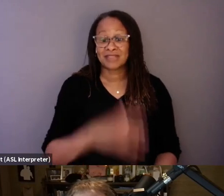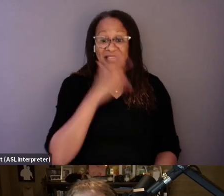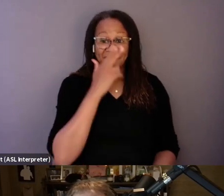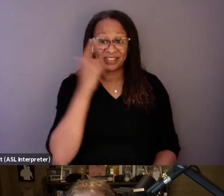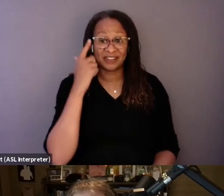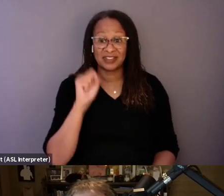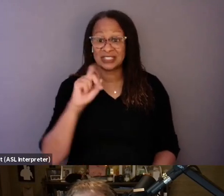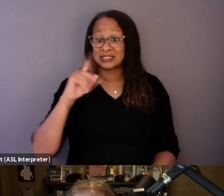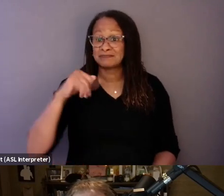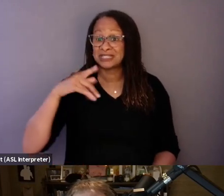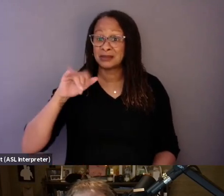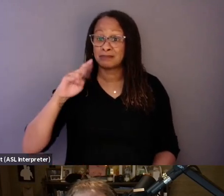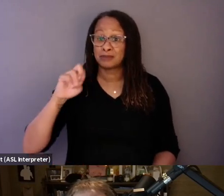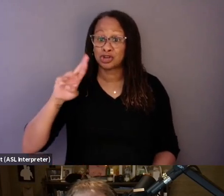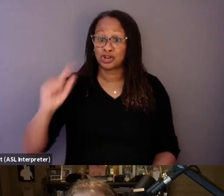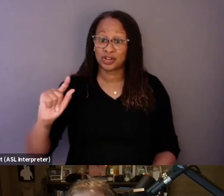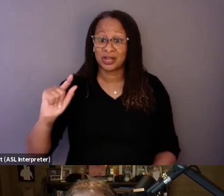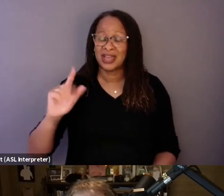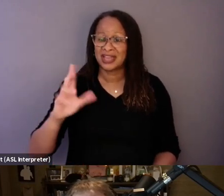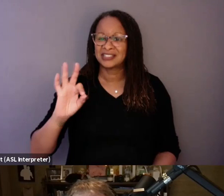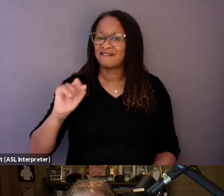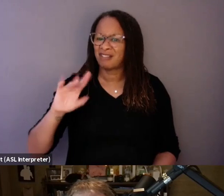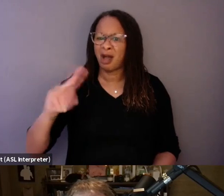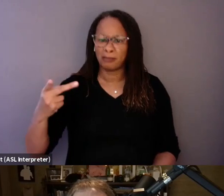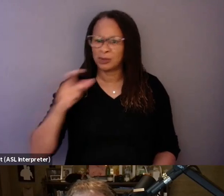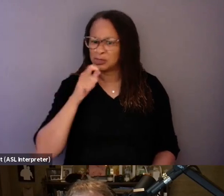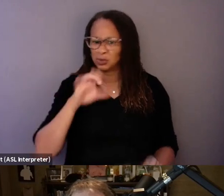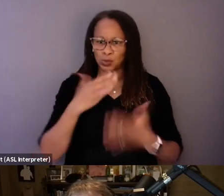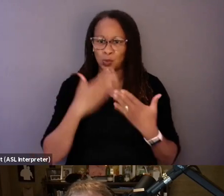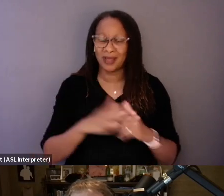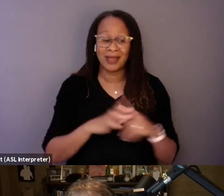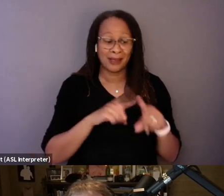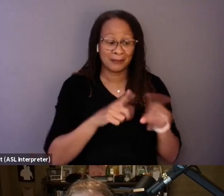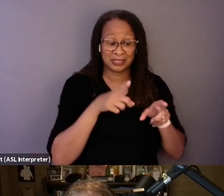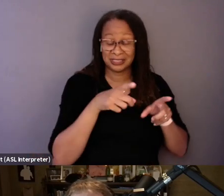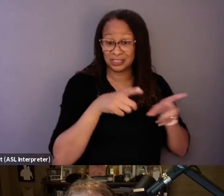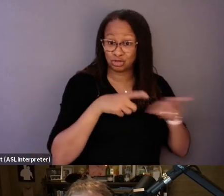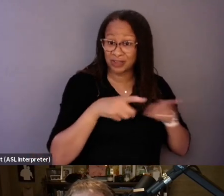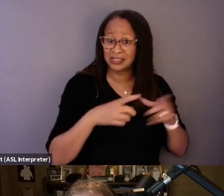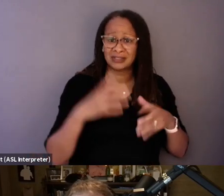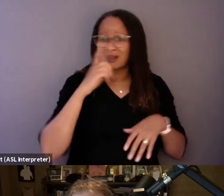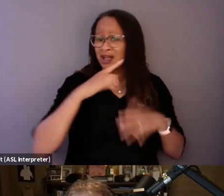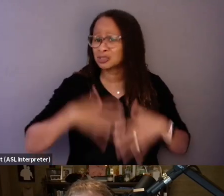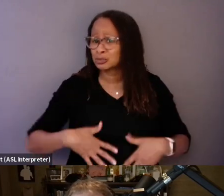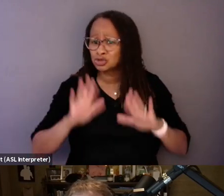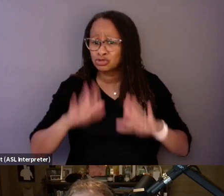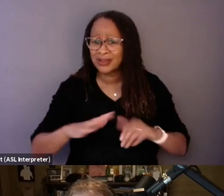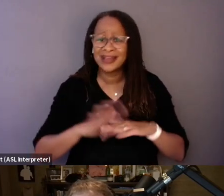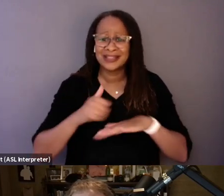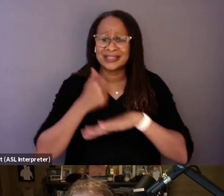it's a flop but if you look at it it's actually a beautifully directed. Those costumes are great, the setups are great, it's just not very funny.